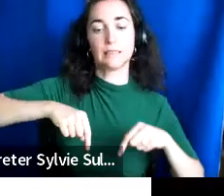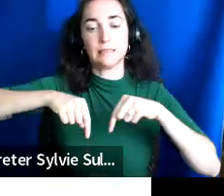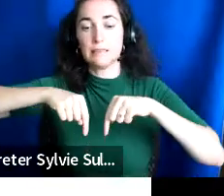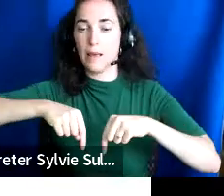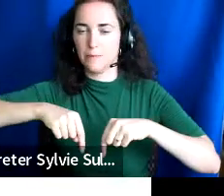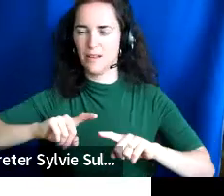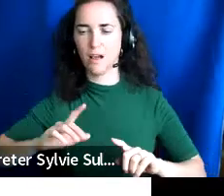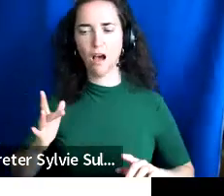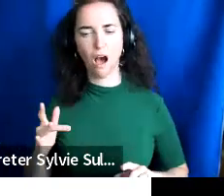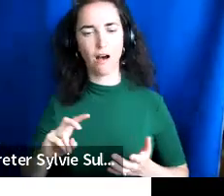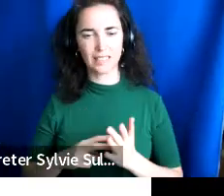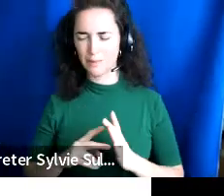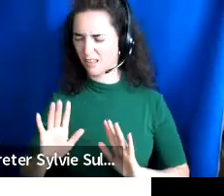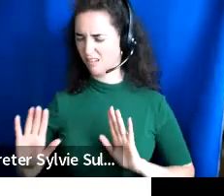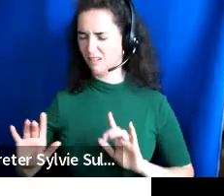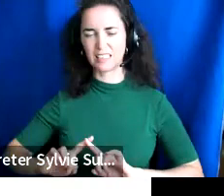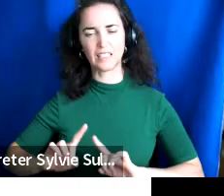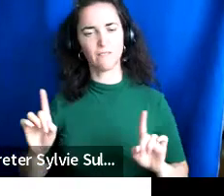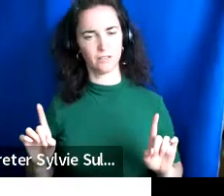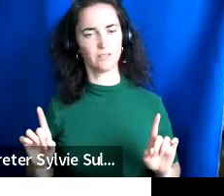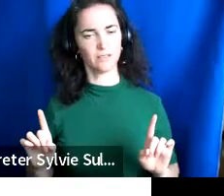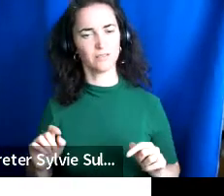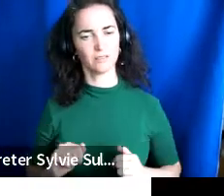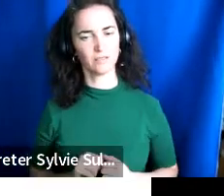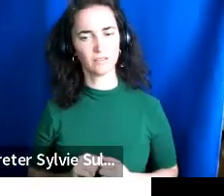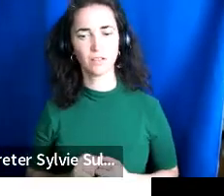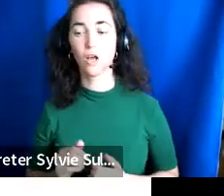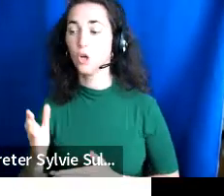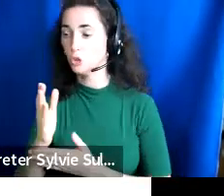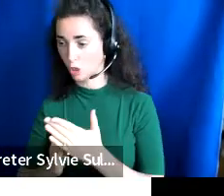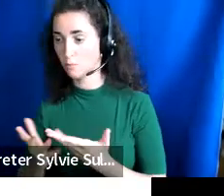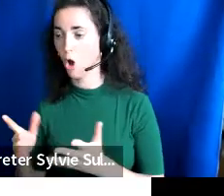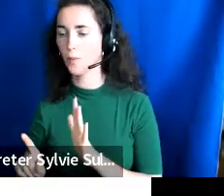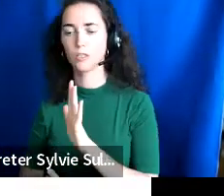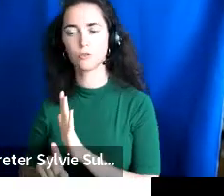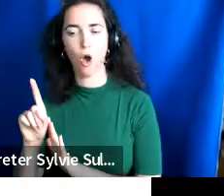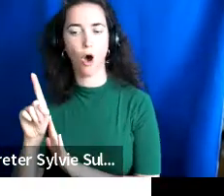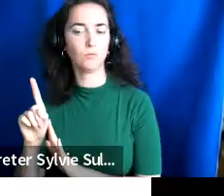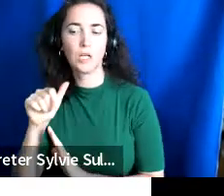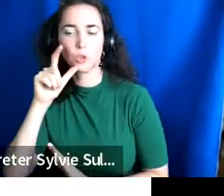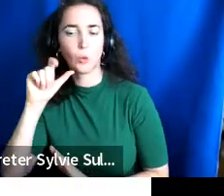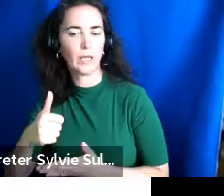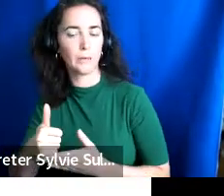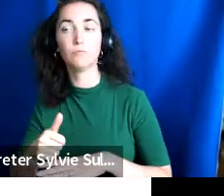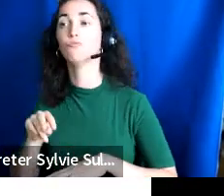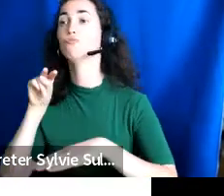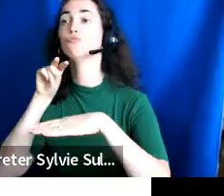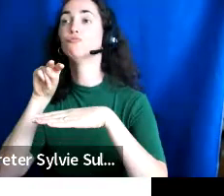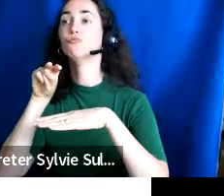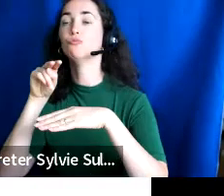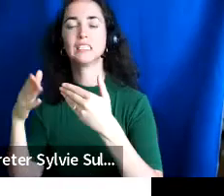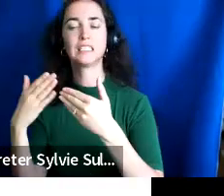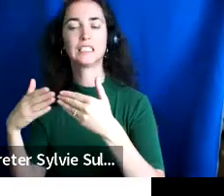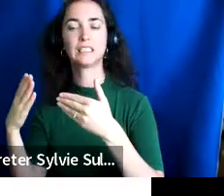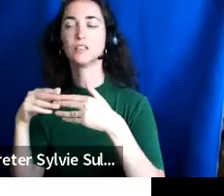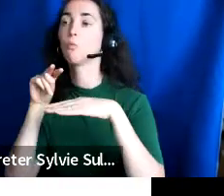Difference between people. Okay, Some are tall enough to be to be able to look any any support.